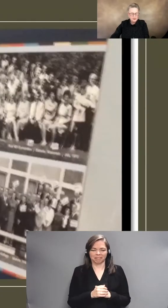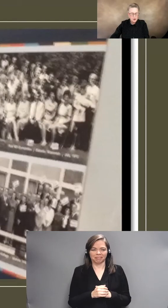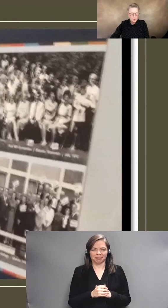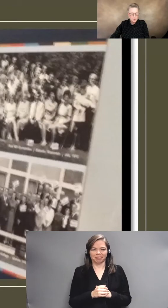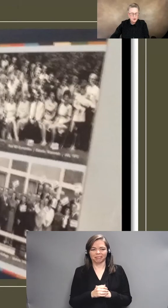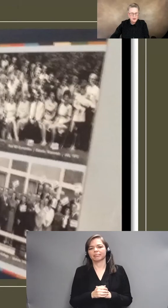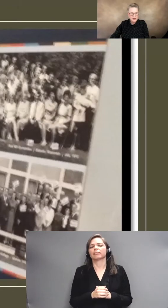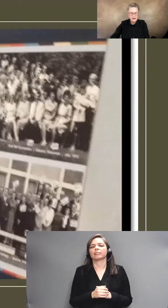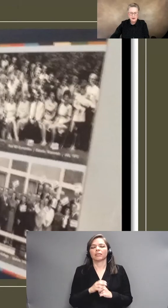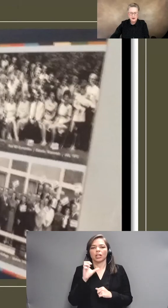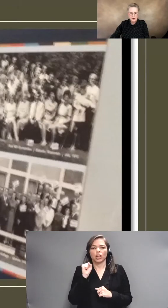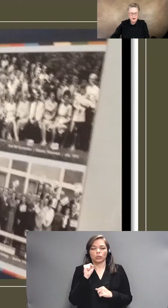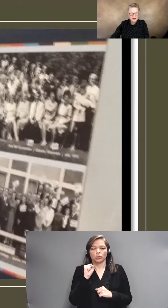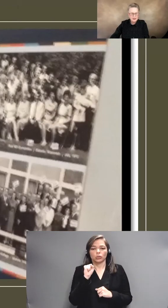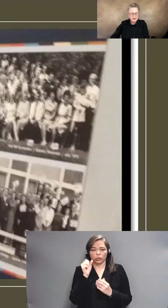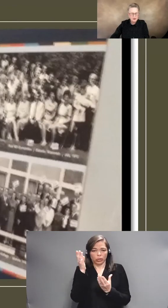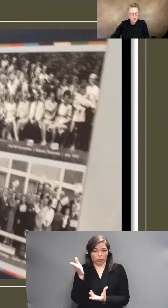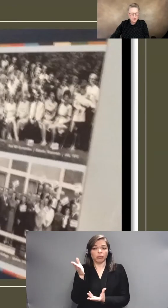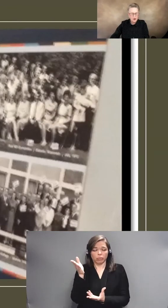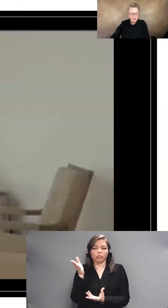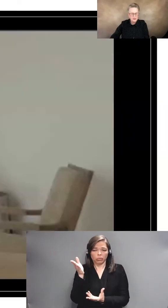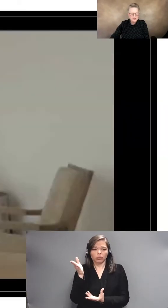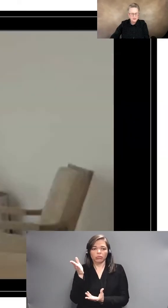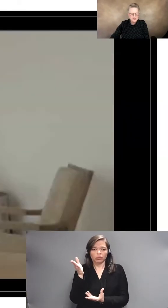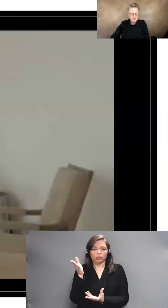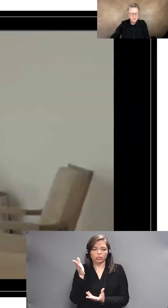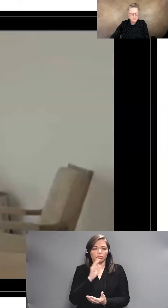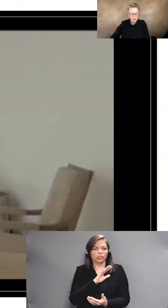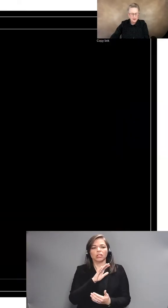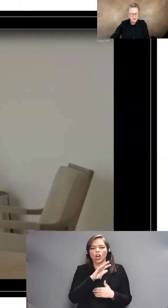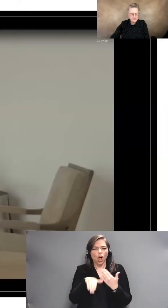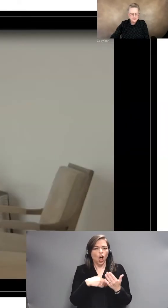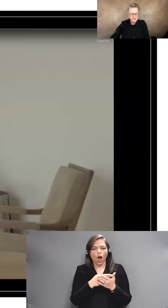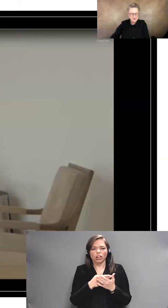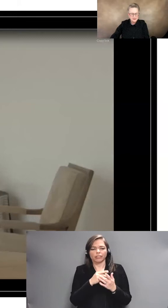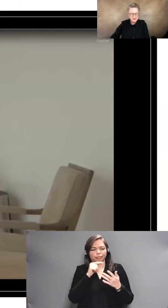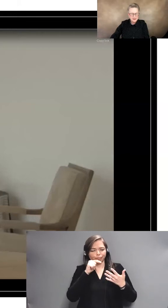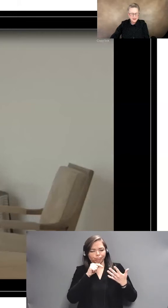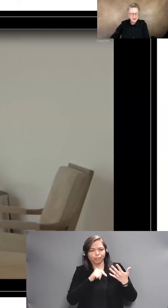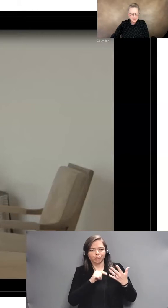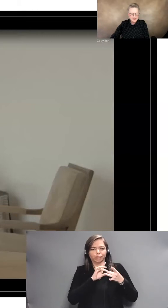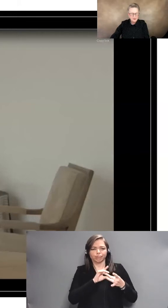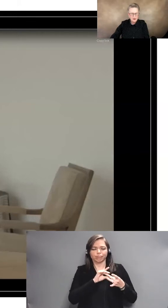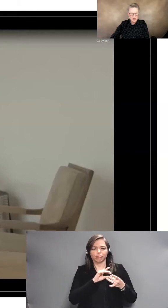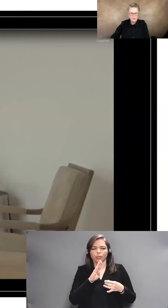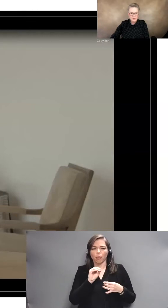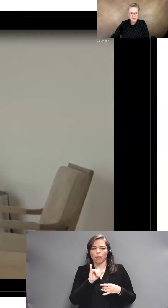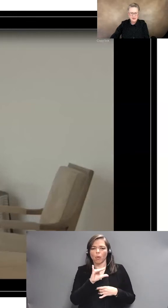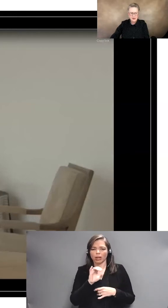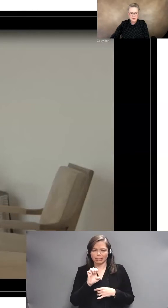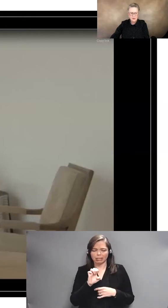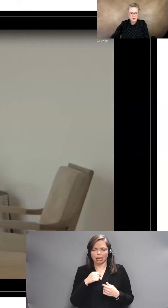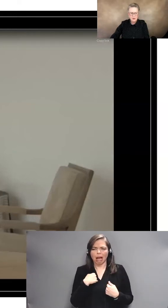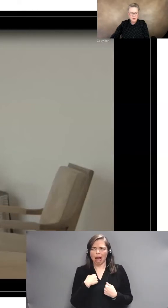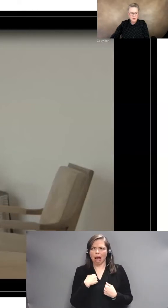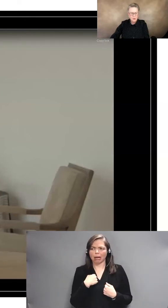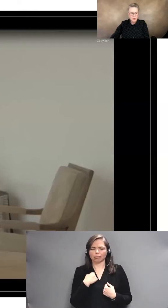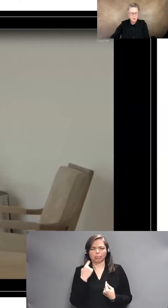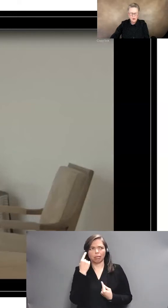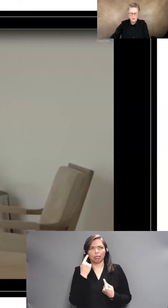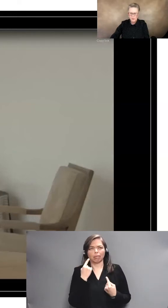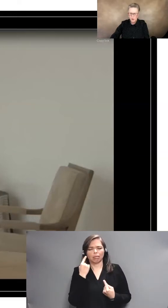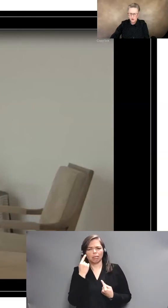so here is all of these things with Boyce and I'm thinking, what in the world